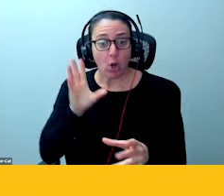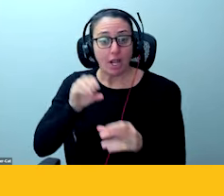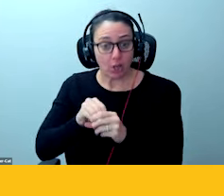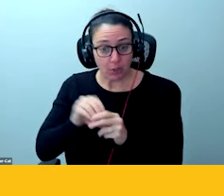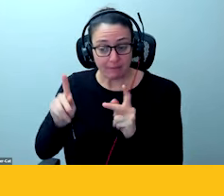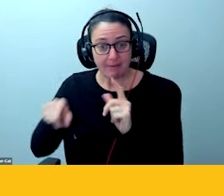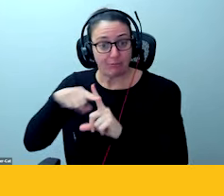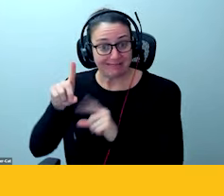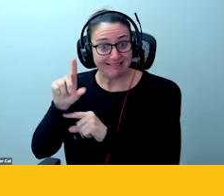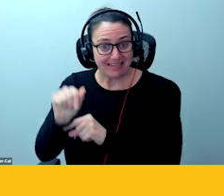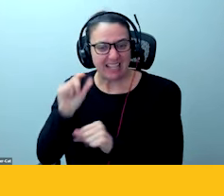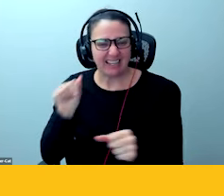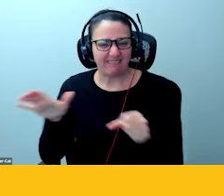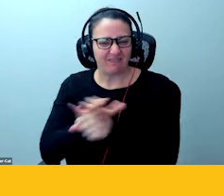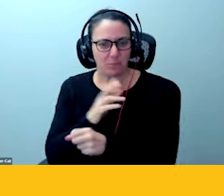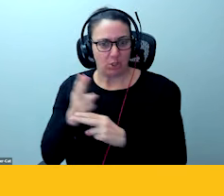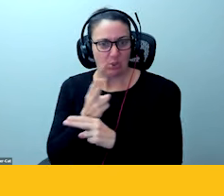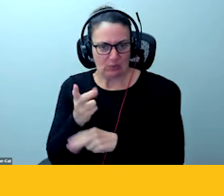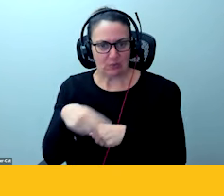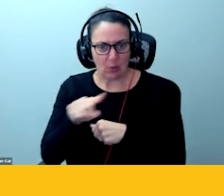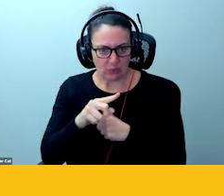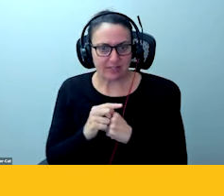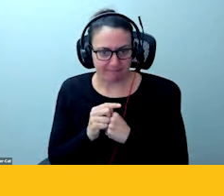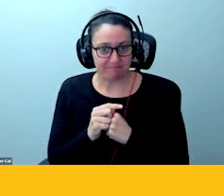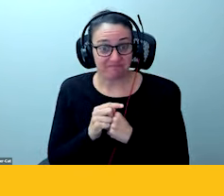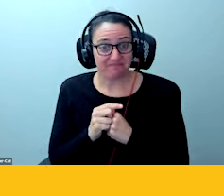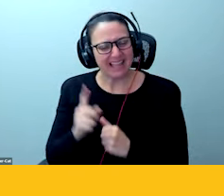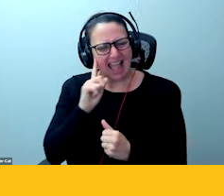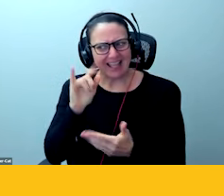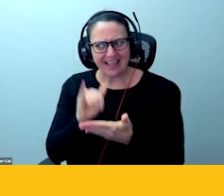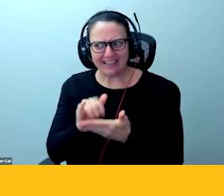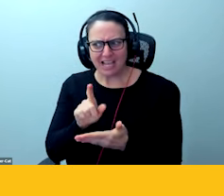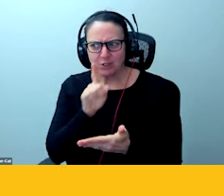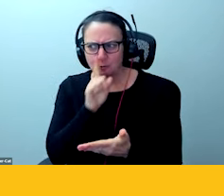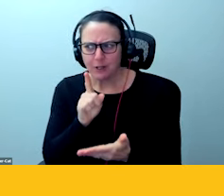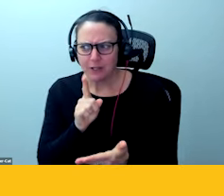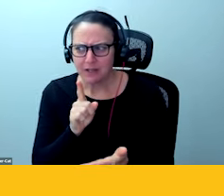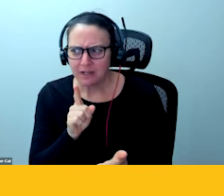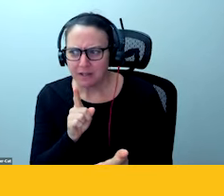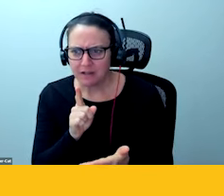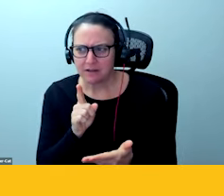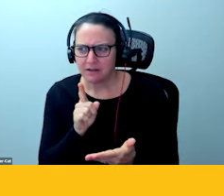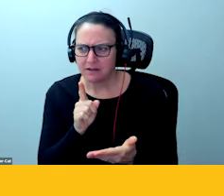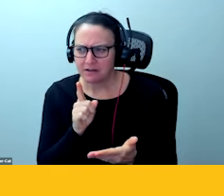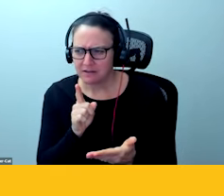can fully and independently use them." And I think that's a really succinct definition for what's really complex